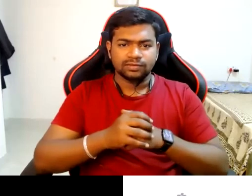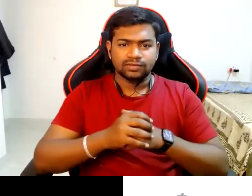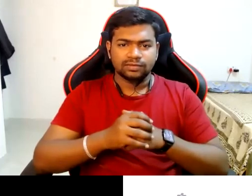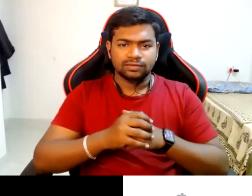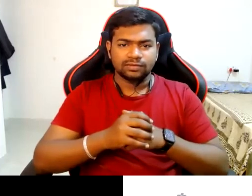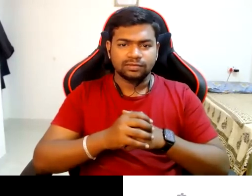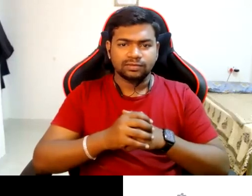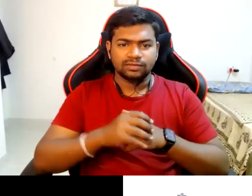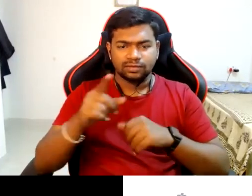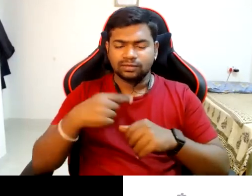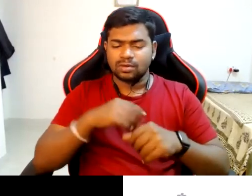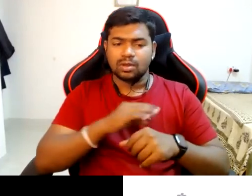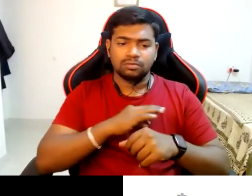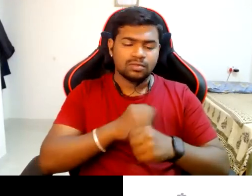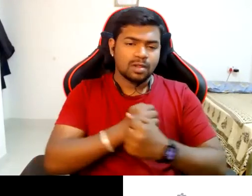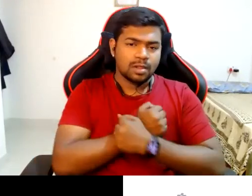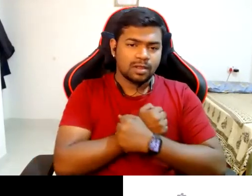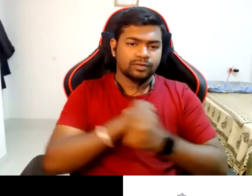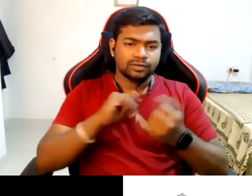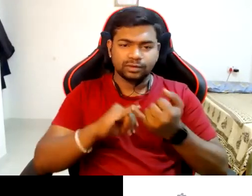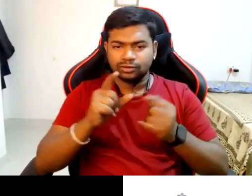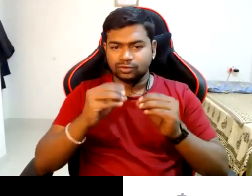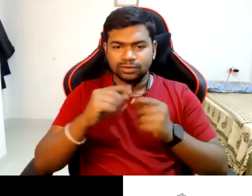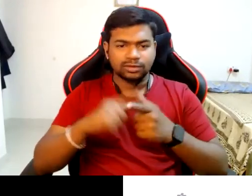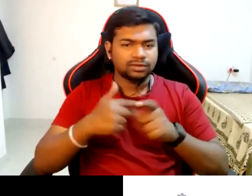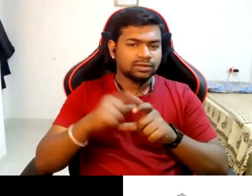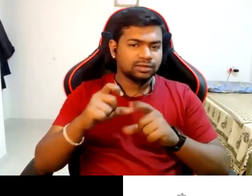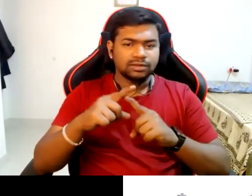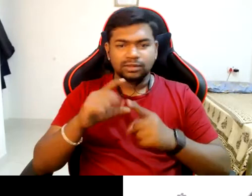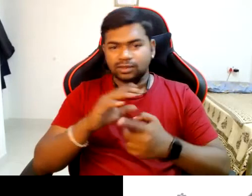I love this subject. I taught them passionately and the students love me back.